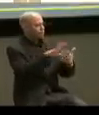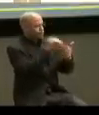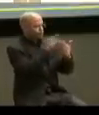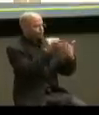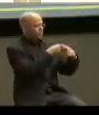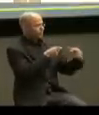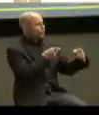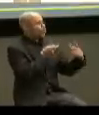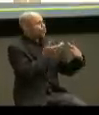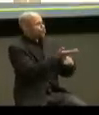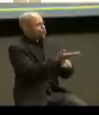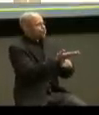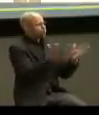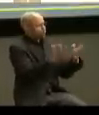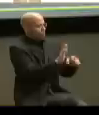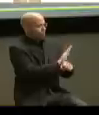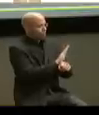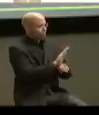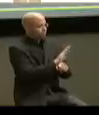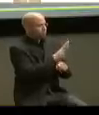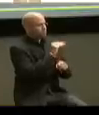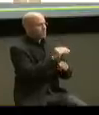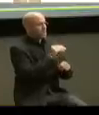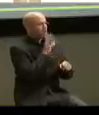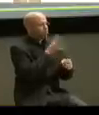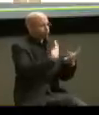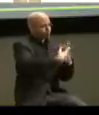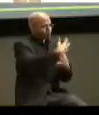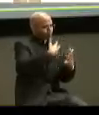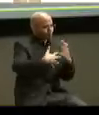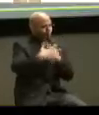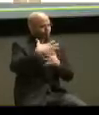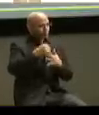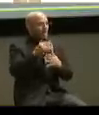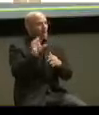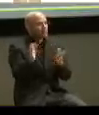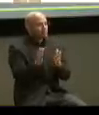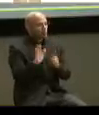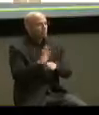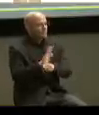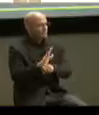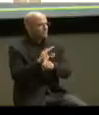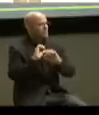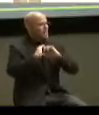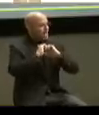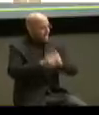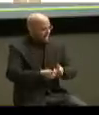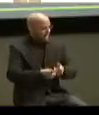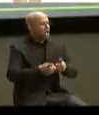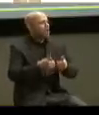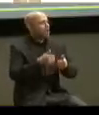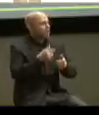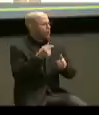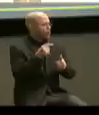I GOT TO LEARN THROUGH ENTREPRENEURSHIP, INTERFACE AND SUBSEQUENT BUSINESSES HOW GOING GREEN WITH GREEN YOUR BOTTOM